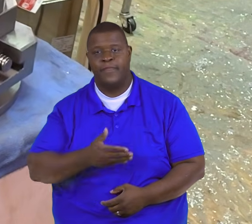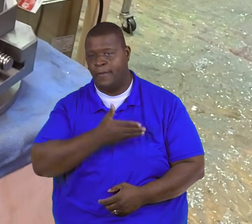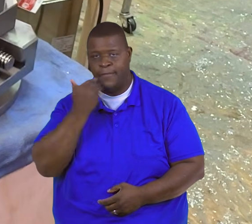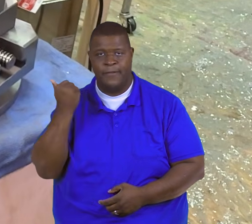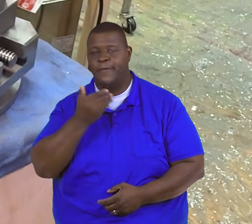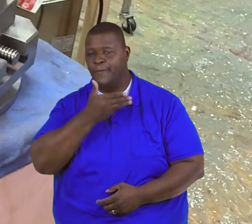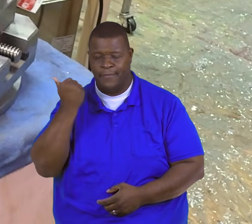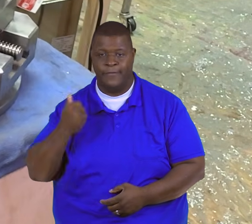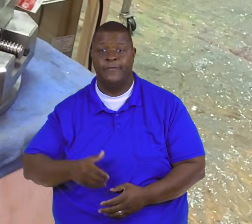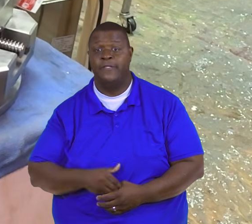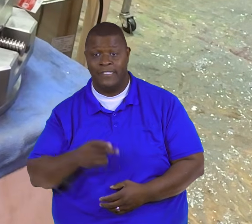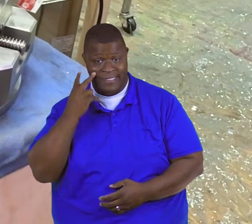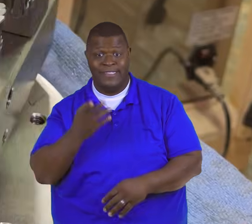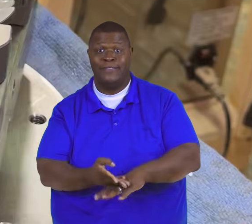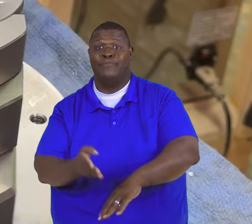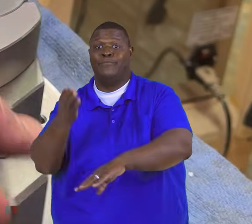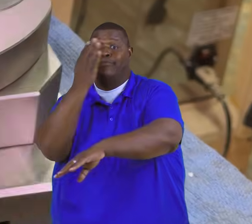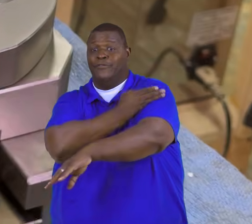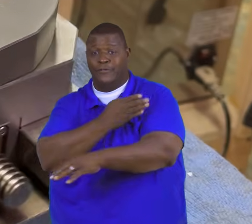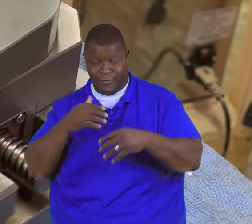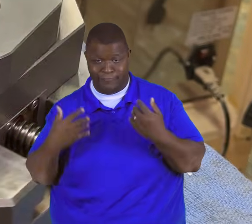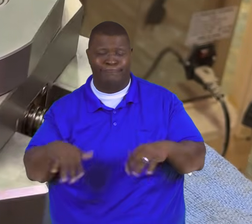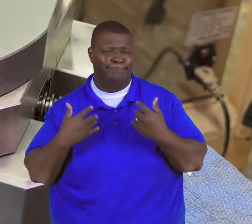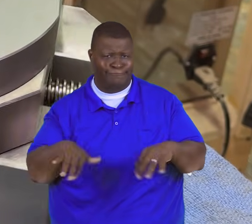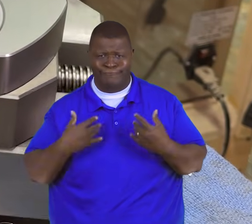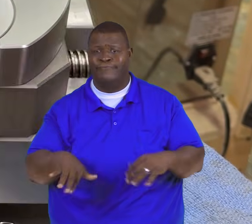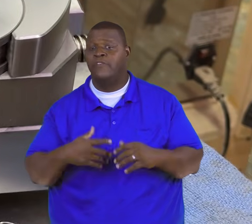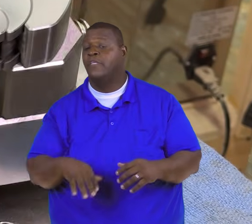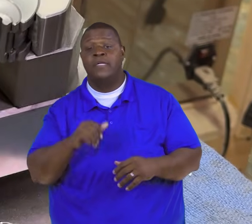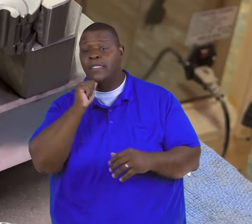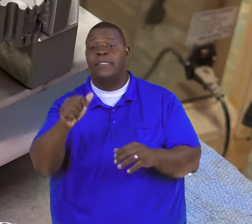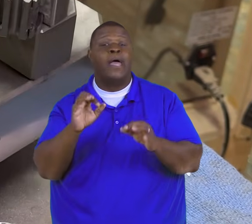Oh, so much better. Oh yeah, look at that improvement.